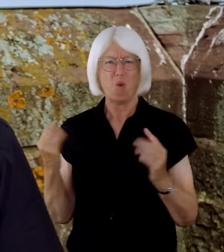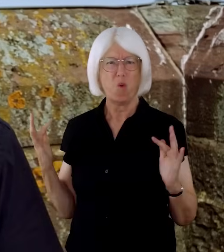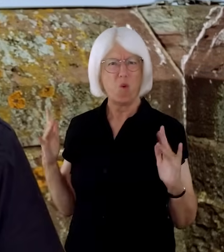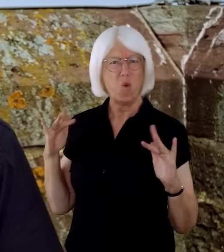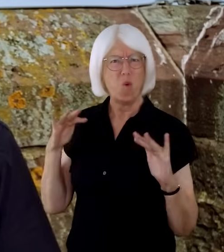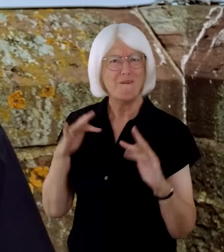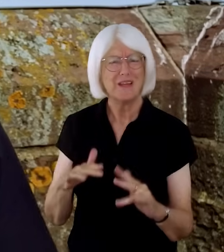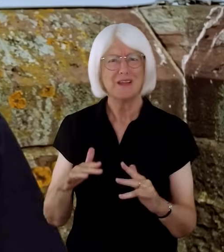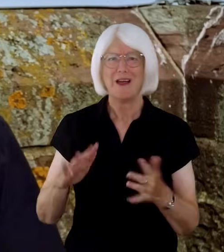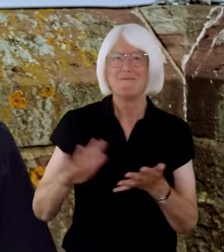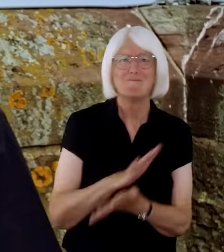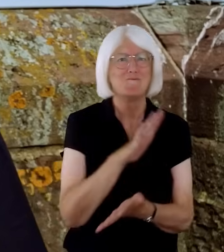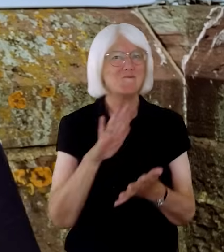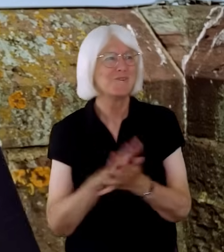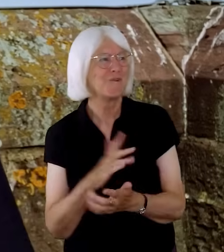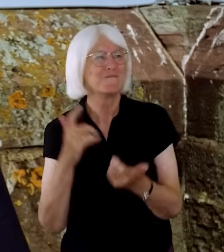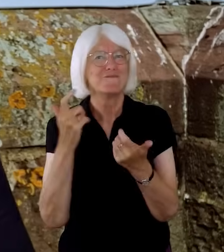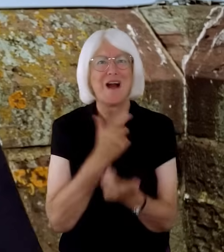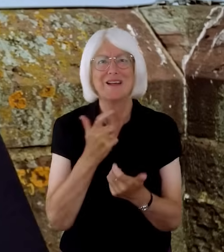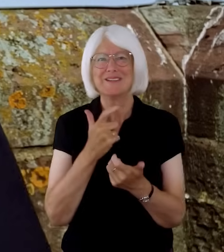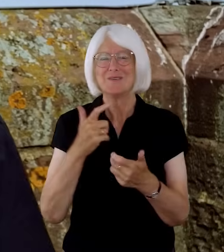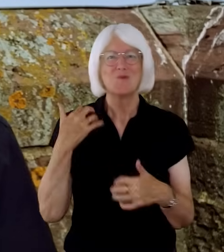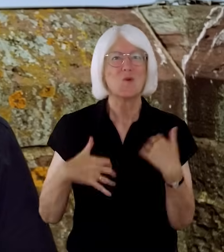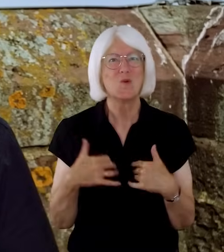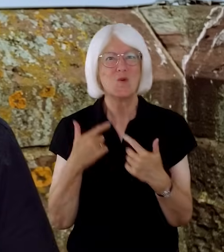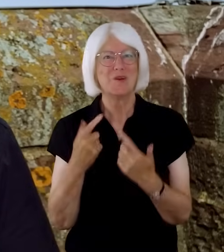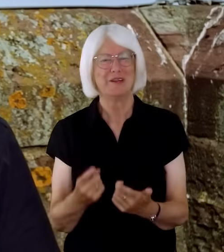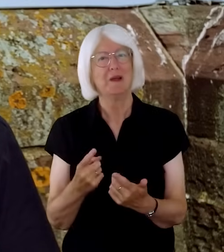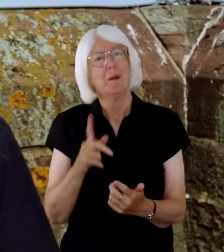Blackpool is a town synonymous with fun and liveliness,